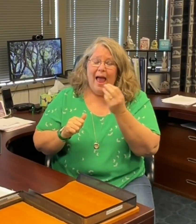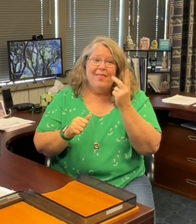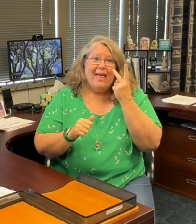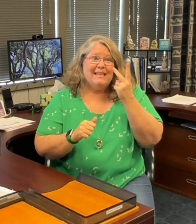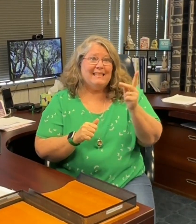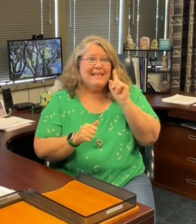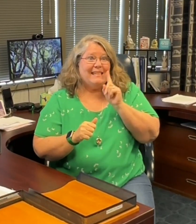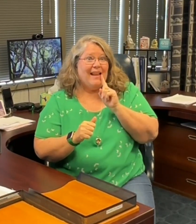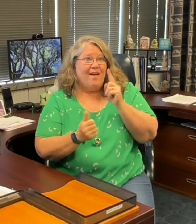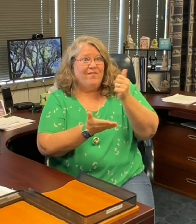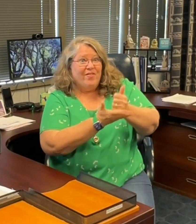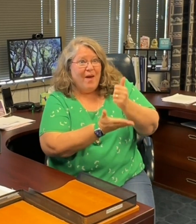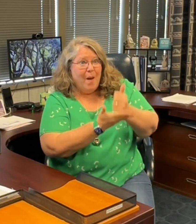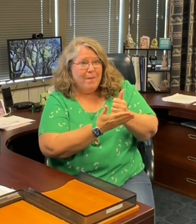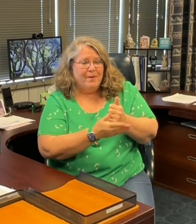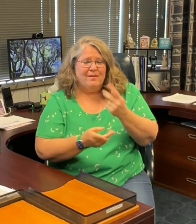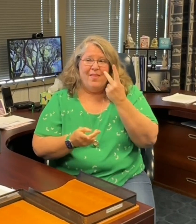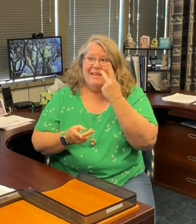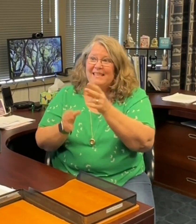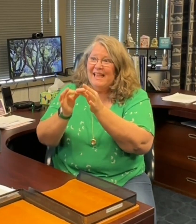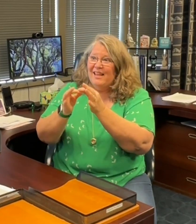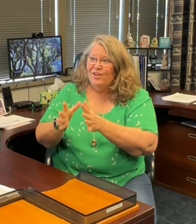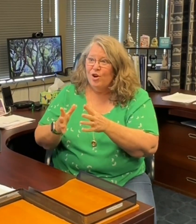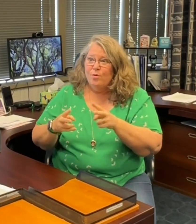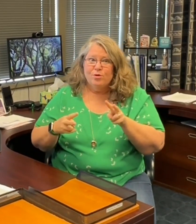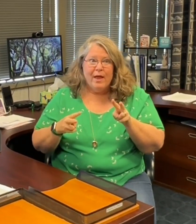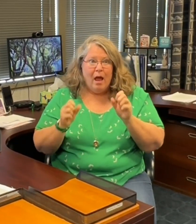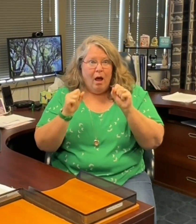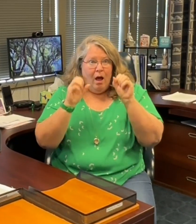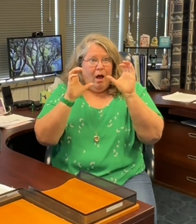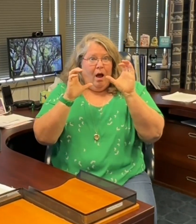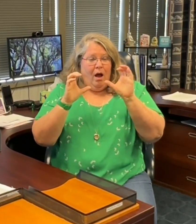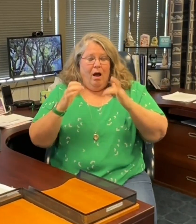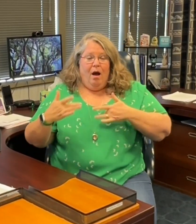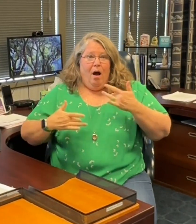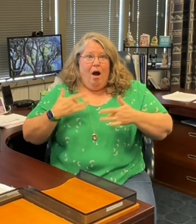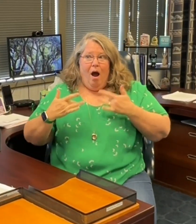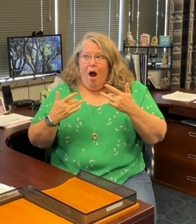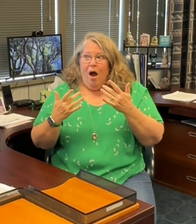a little bit and they see a de therapist they see an interpreter they see these individual